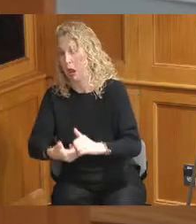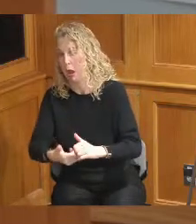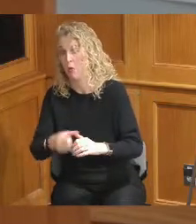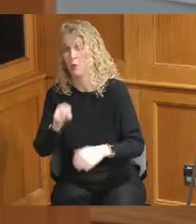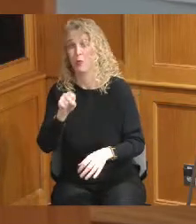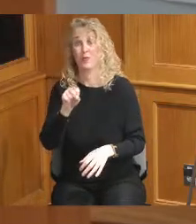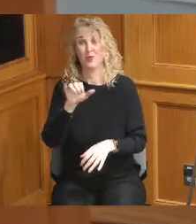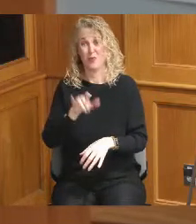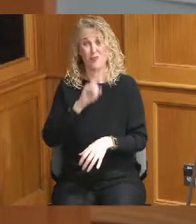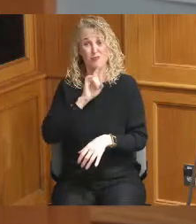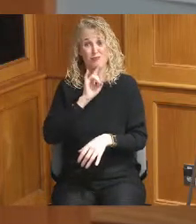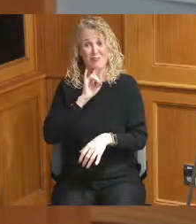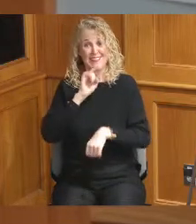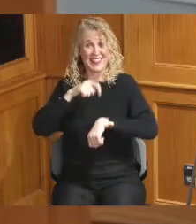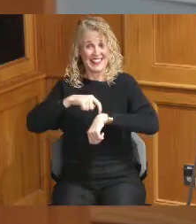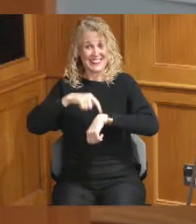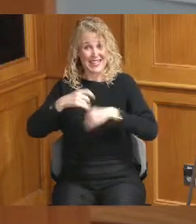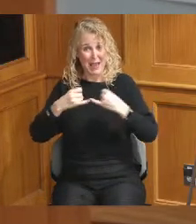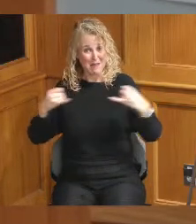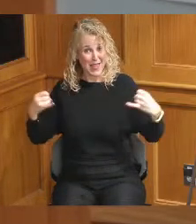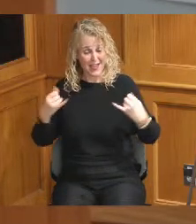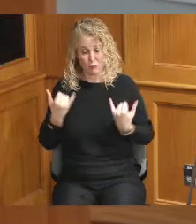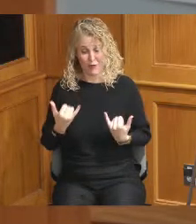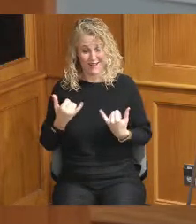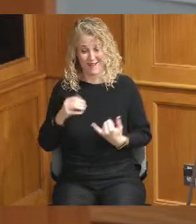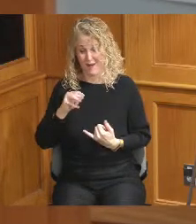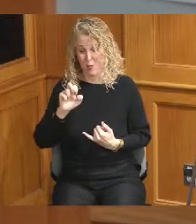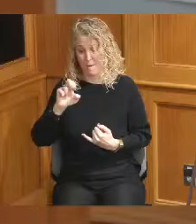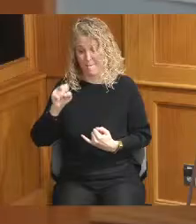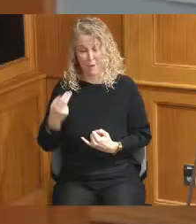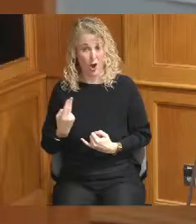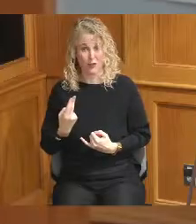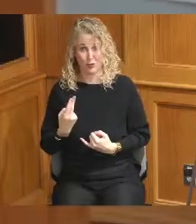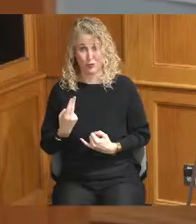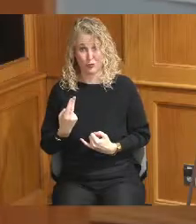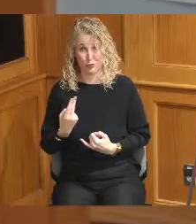just started so it's the beginning of March we didn't that wasn't a request from the county till